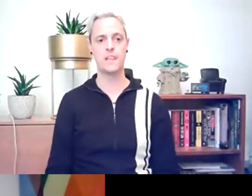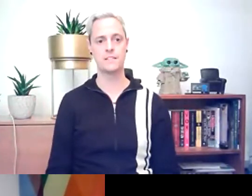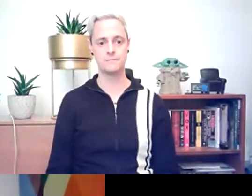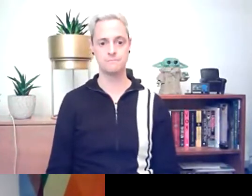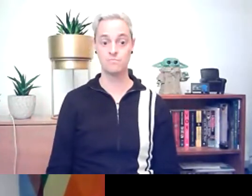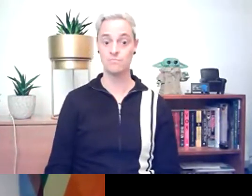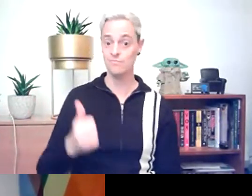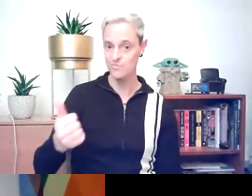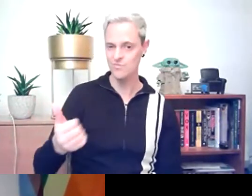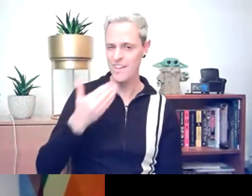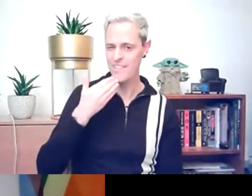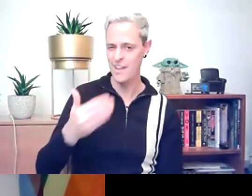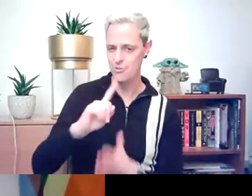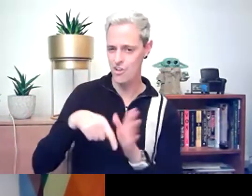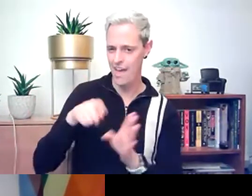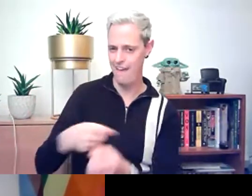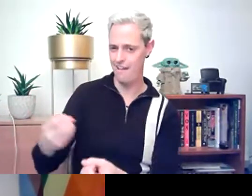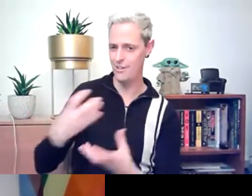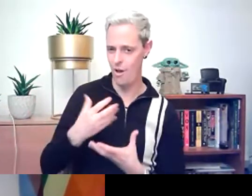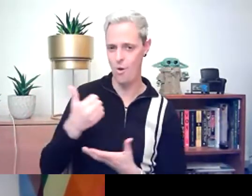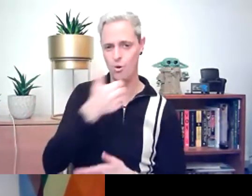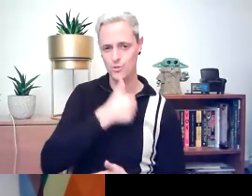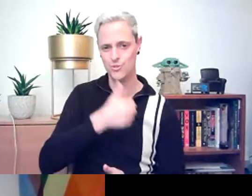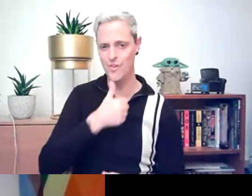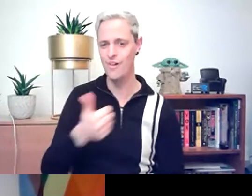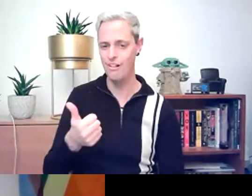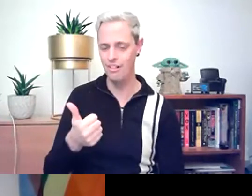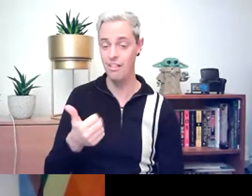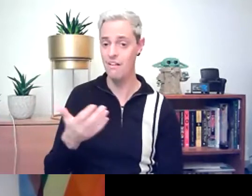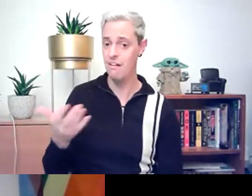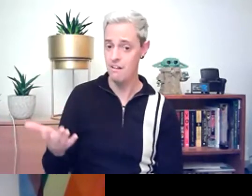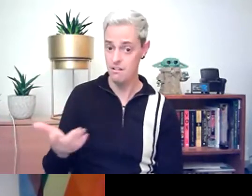really useful, and I'm thinking now maybe, is there anything else you want to add before